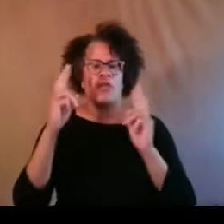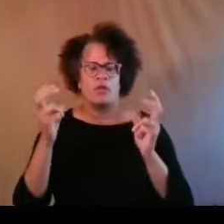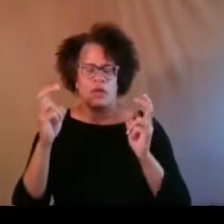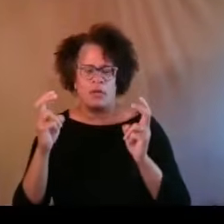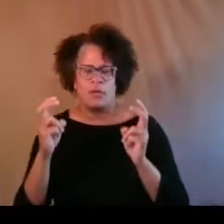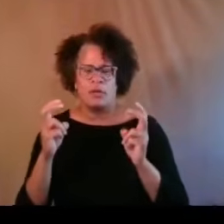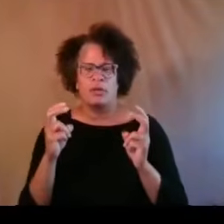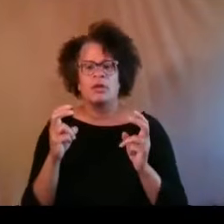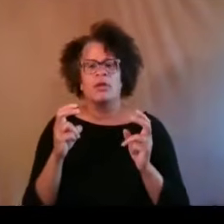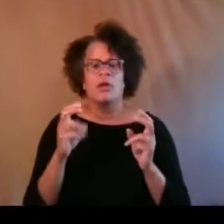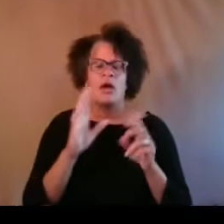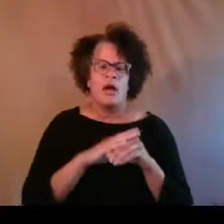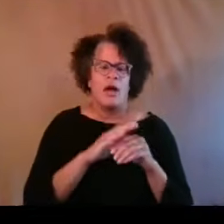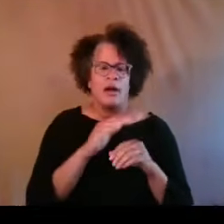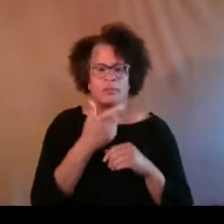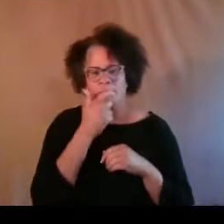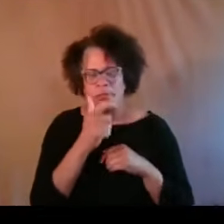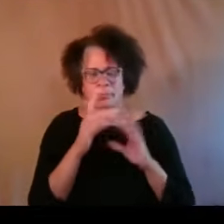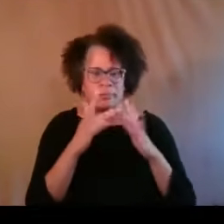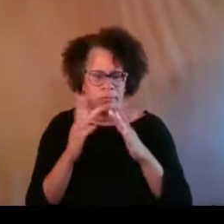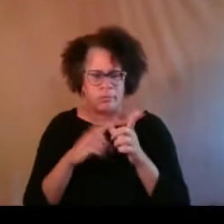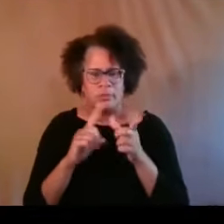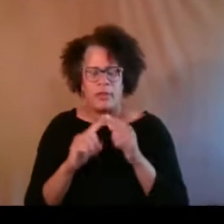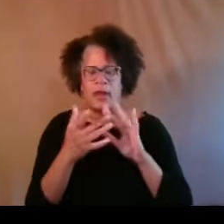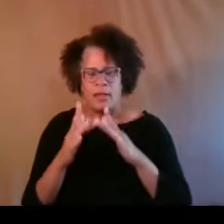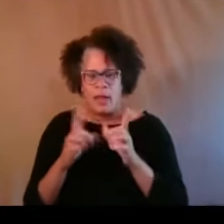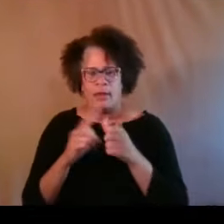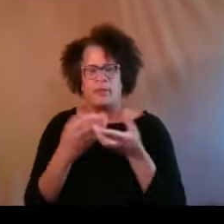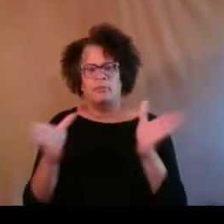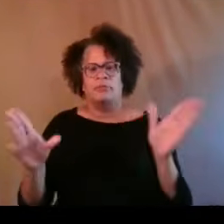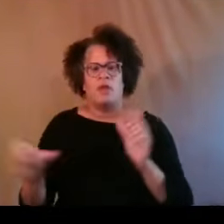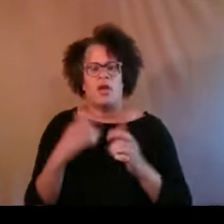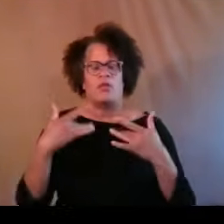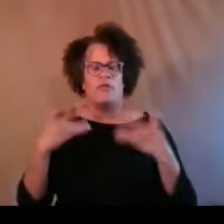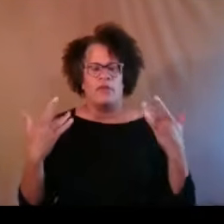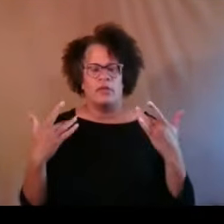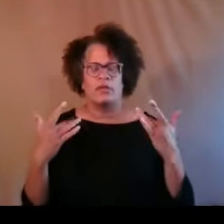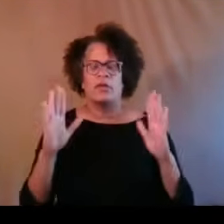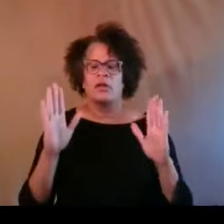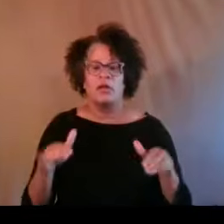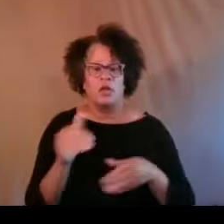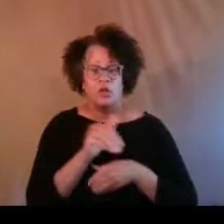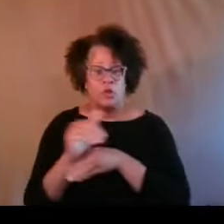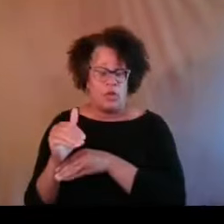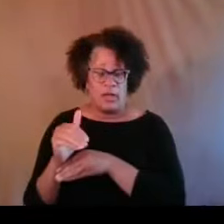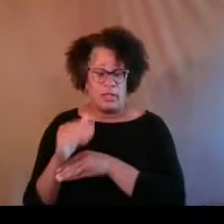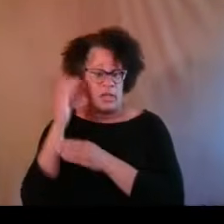online, and in our public events. A quick reminder that the views expressed by tonight's guest and attendees are their own